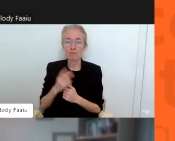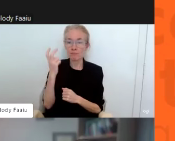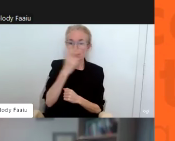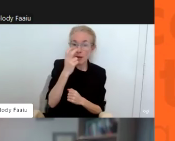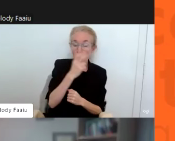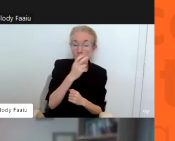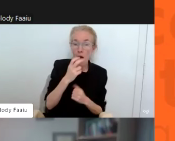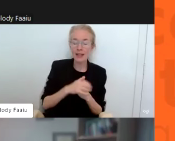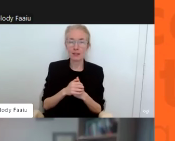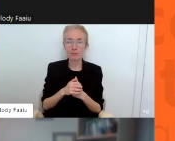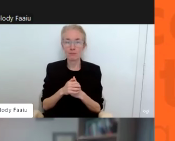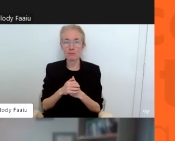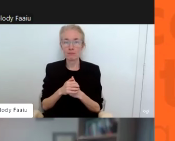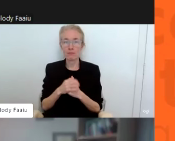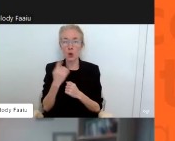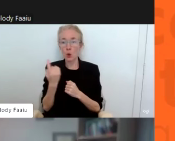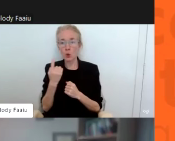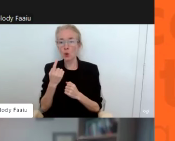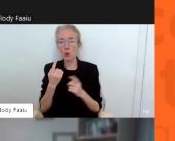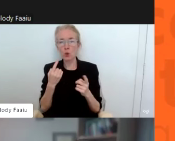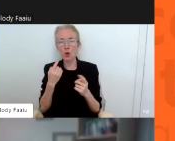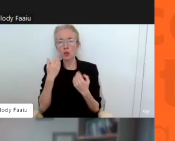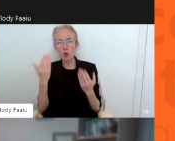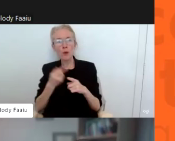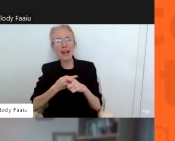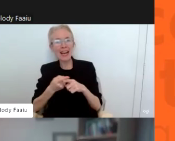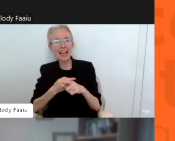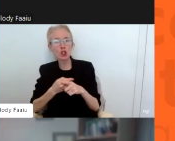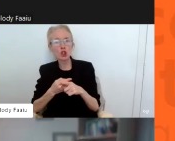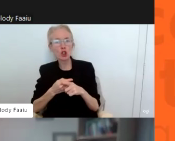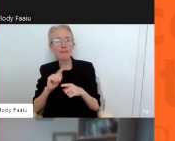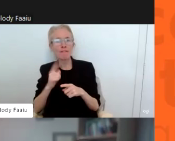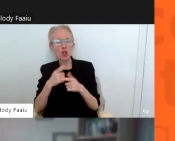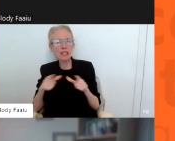who don't speak English as a first language, people with neurodiversity,